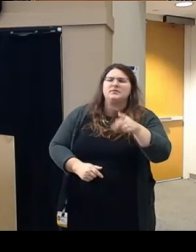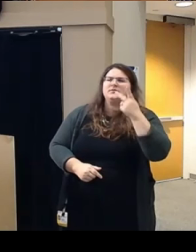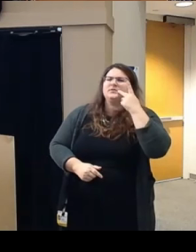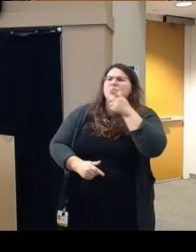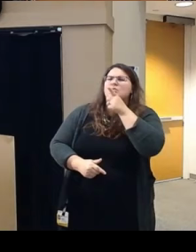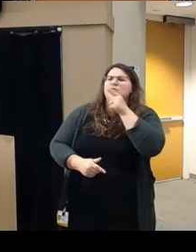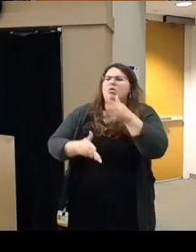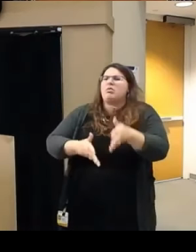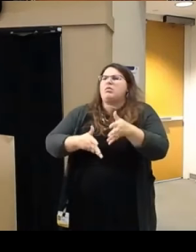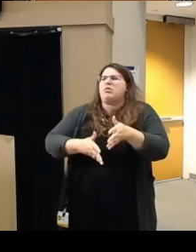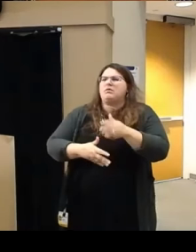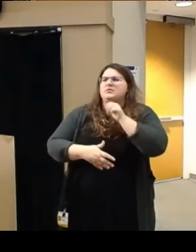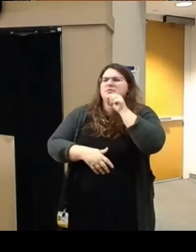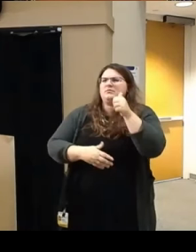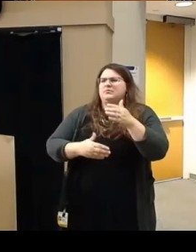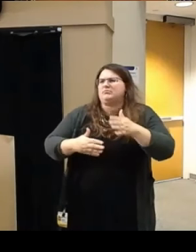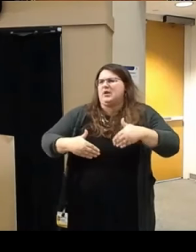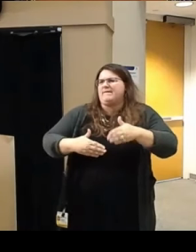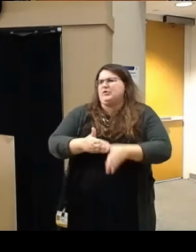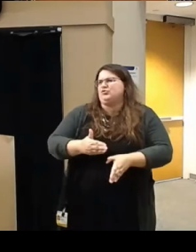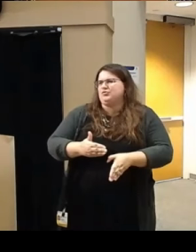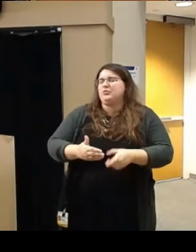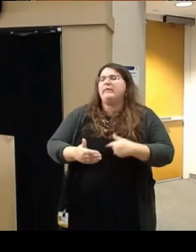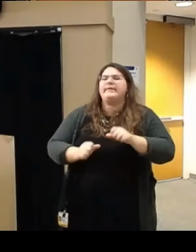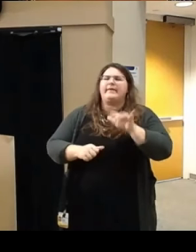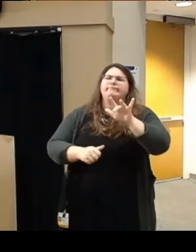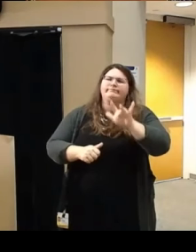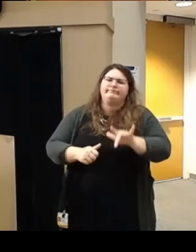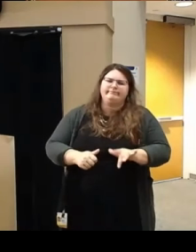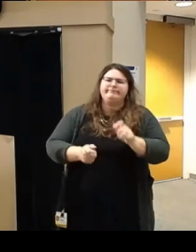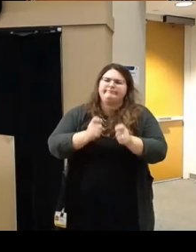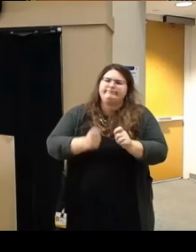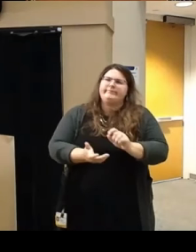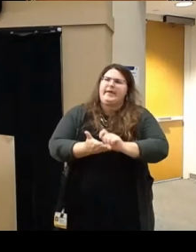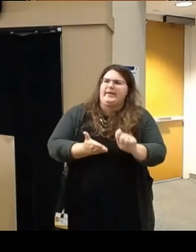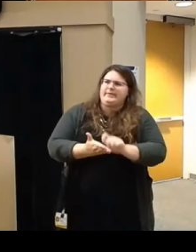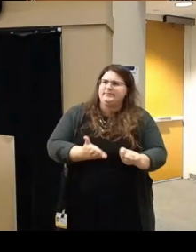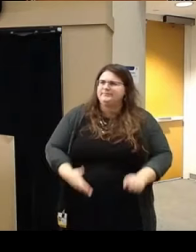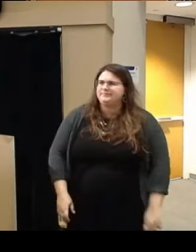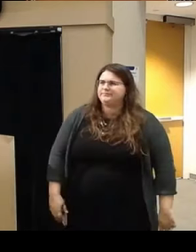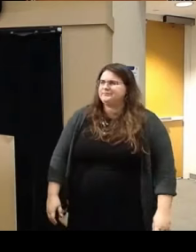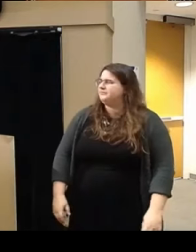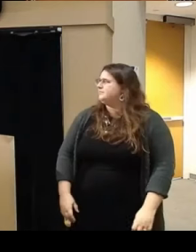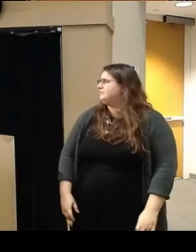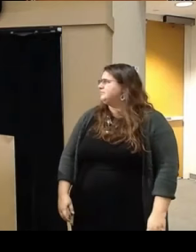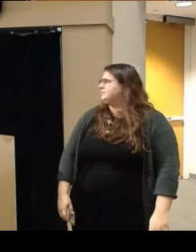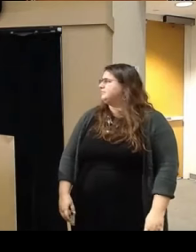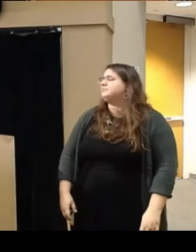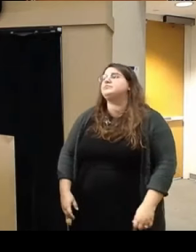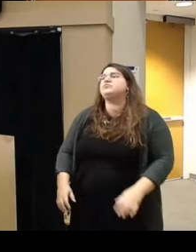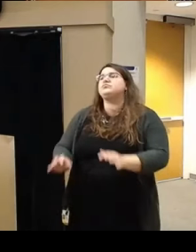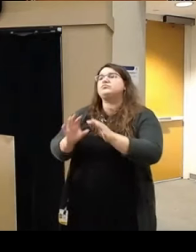to um and one thing I'll say about group documentation for inpatient is that it